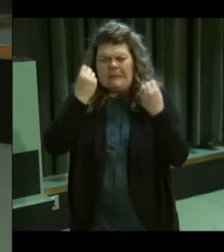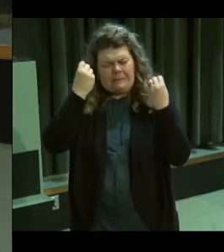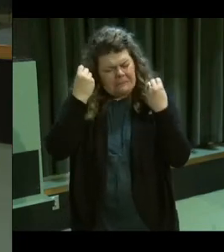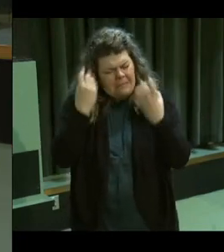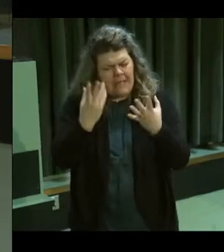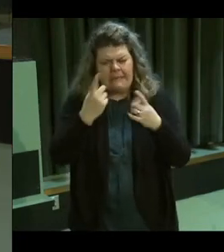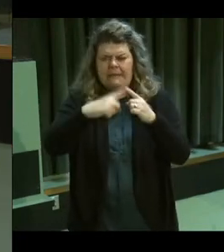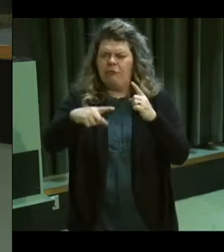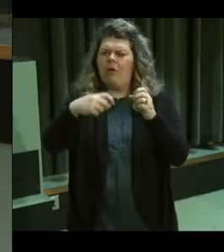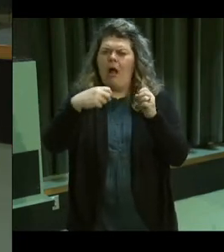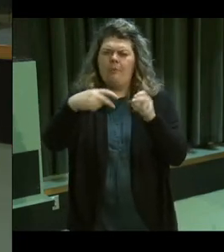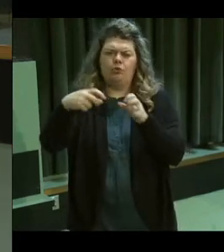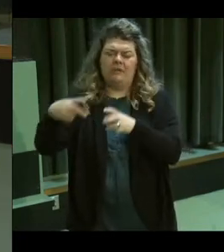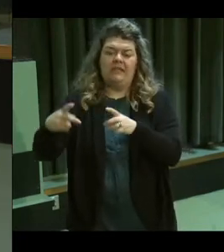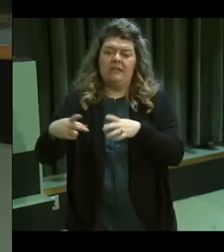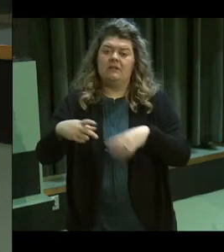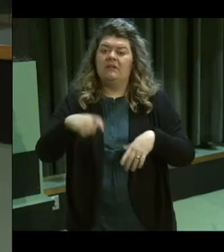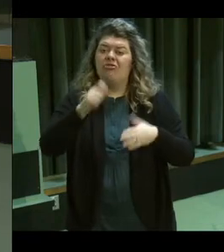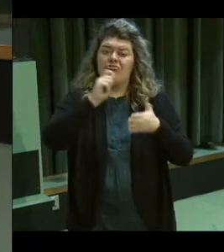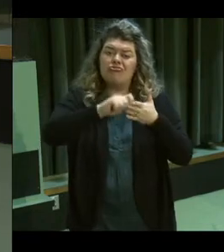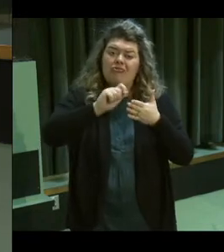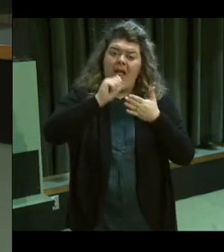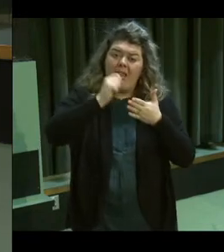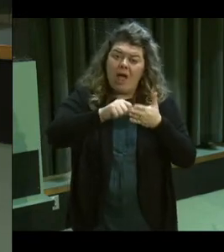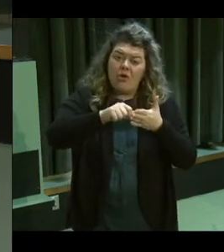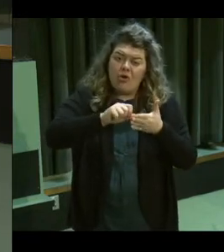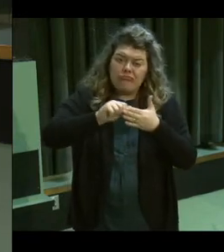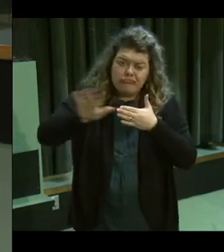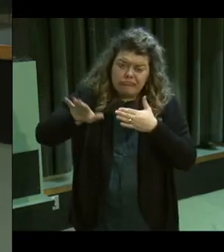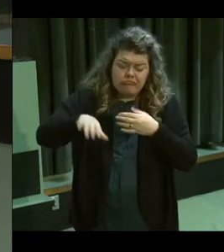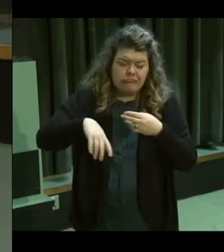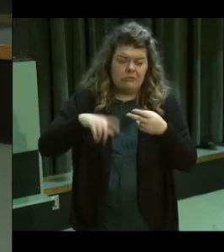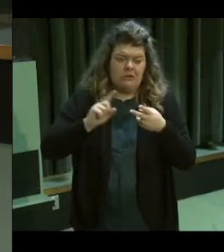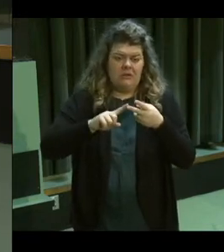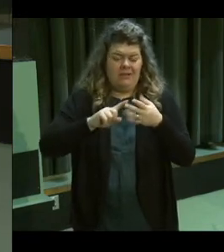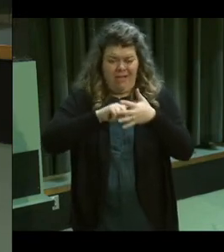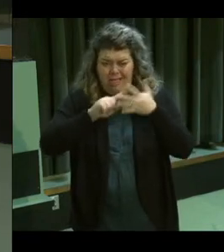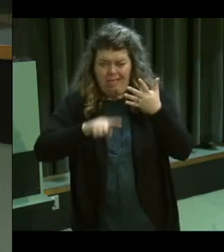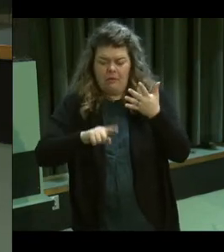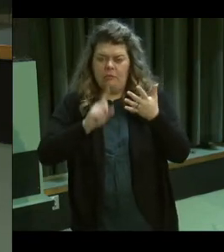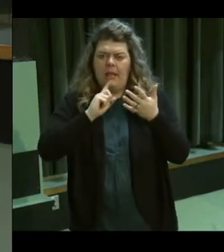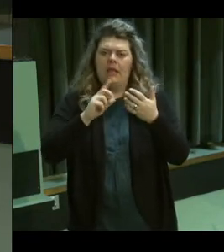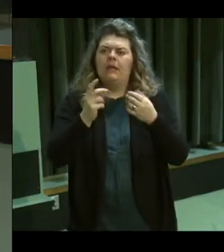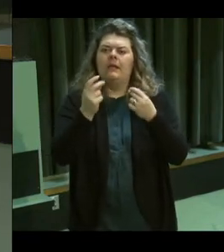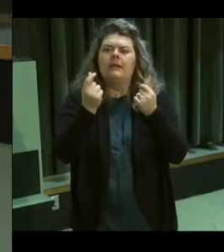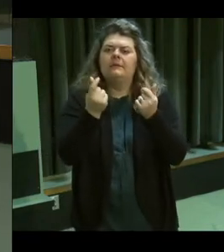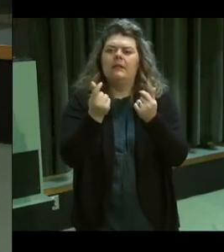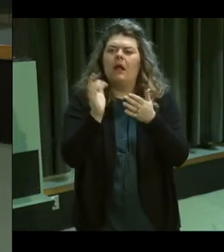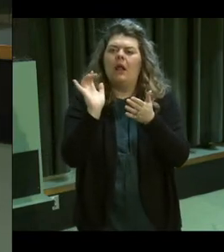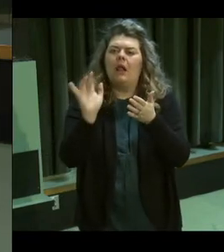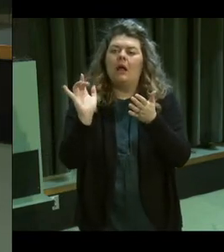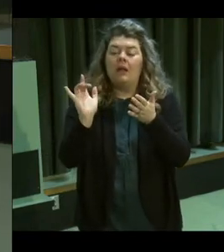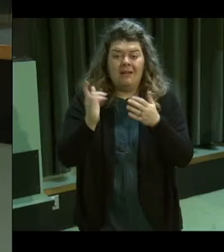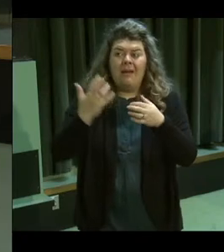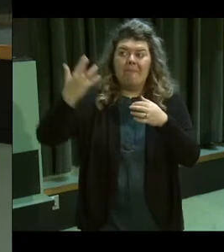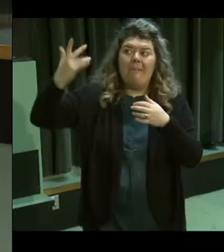could be involved in from writing a letter. And nowadays